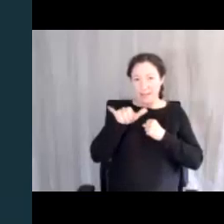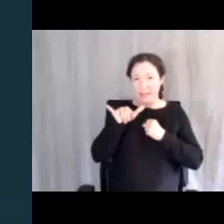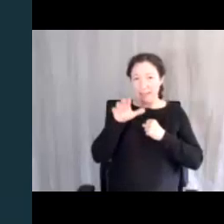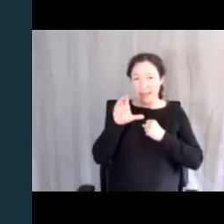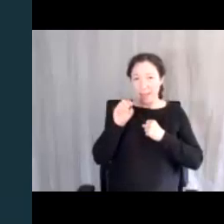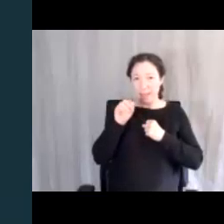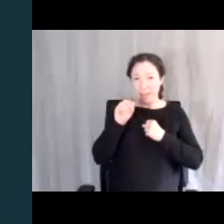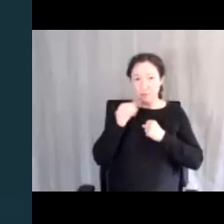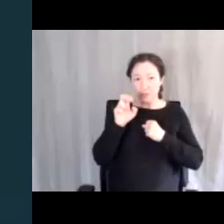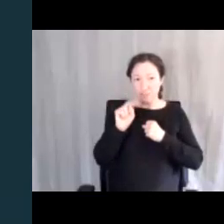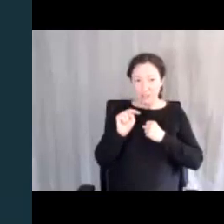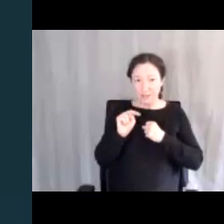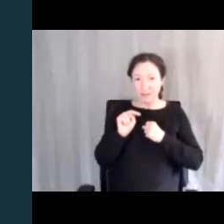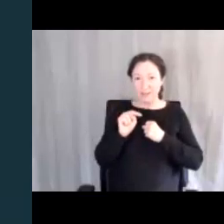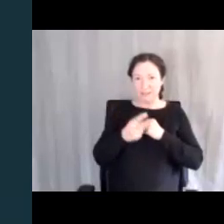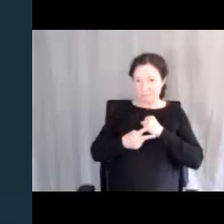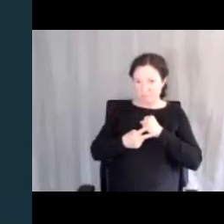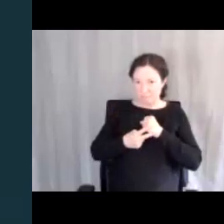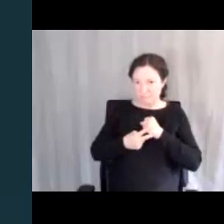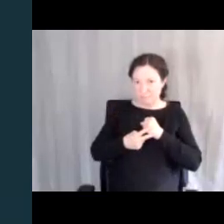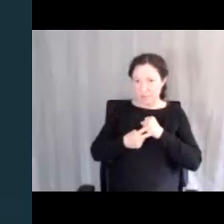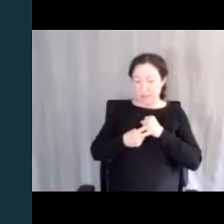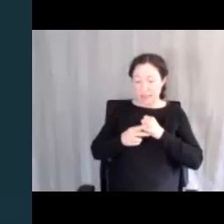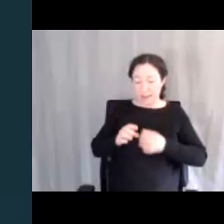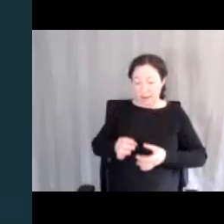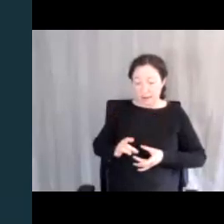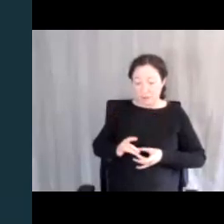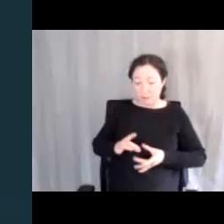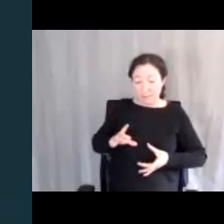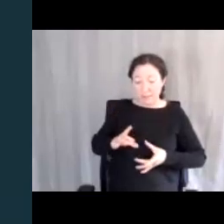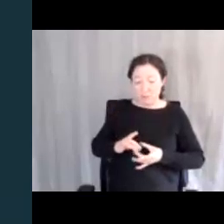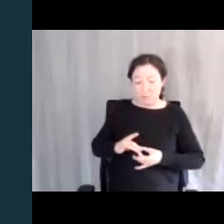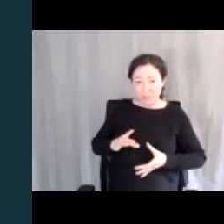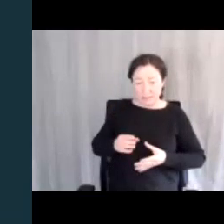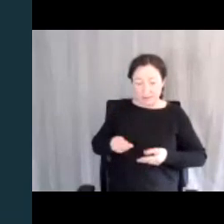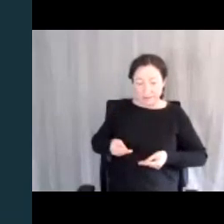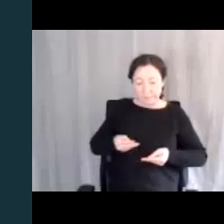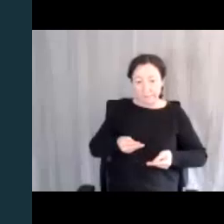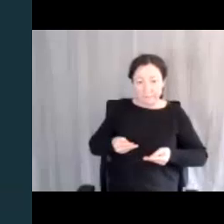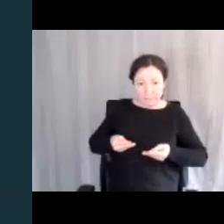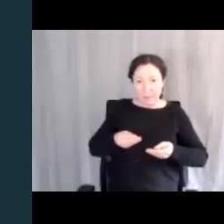Your body is tending towards homeostasis all the time, needs to keep you balanced. It needs to keep your brain on, it needs to keep your heart pumping.